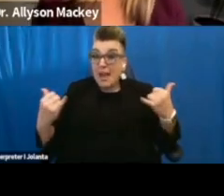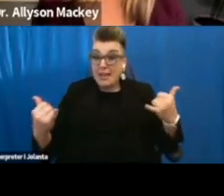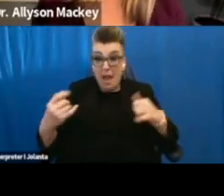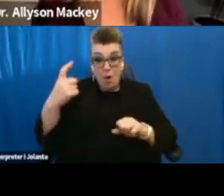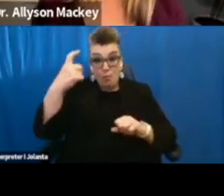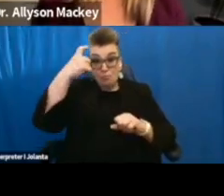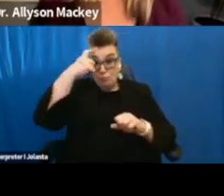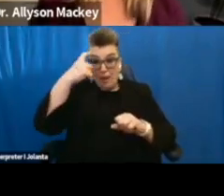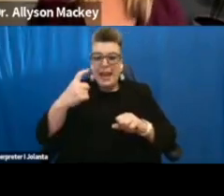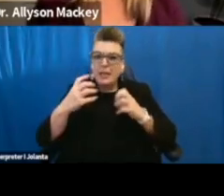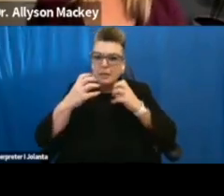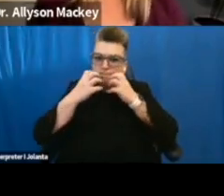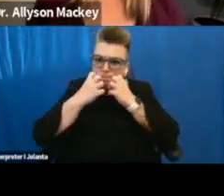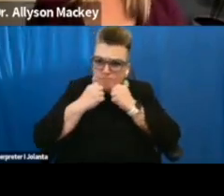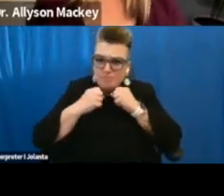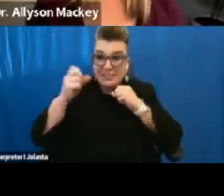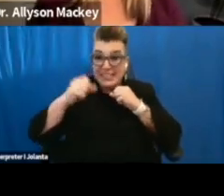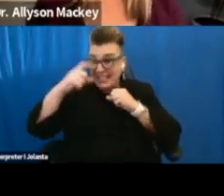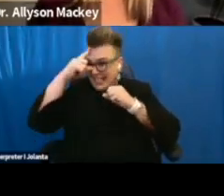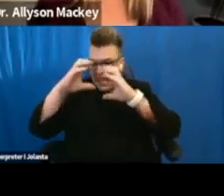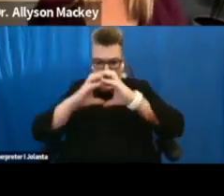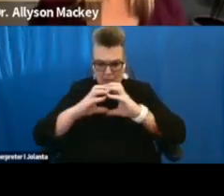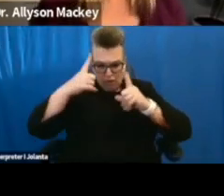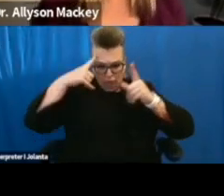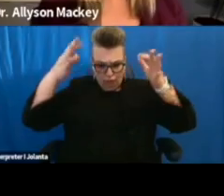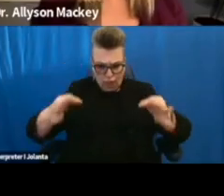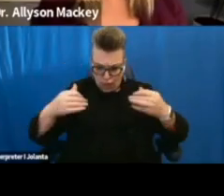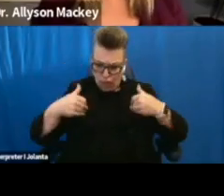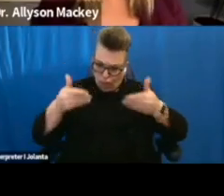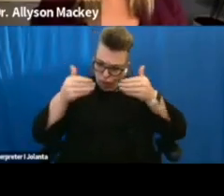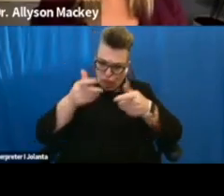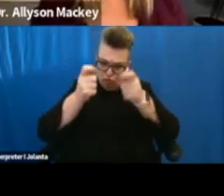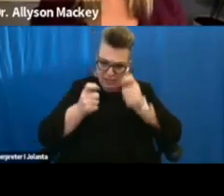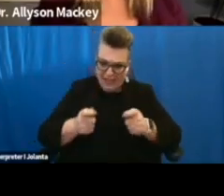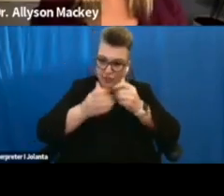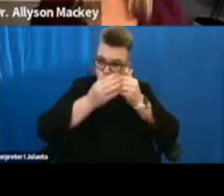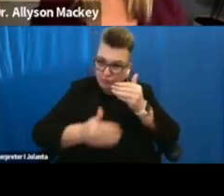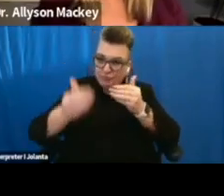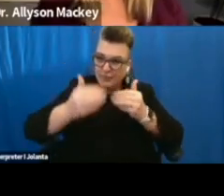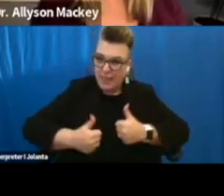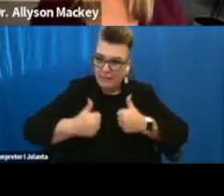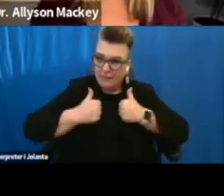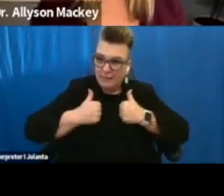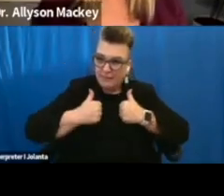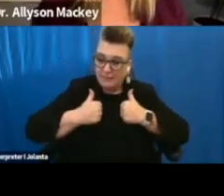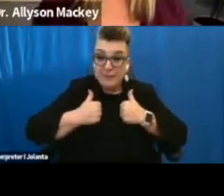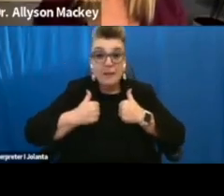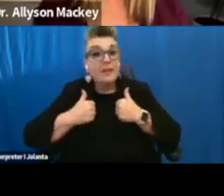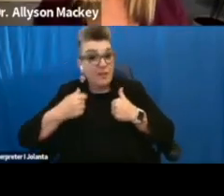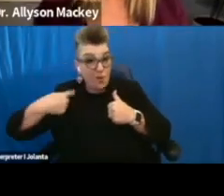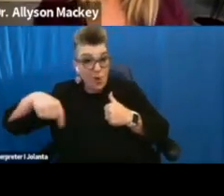to change throughout life and we know again from animal models that dopamine can create